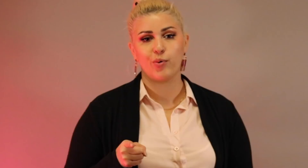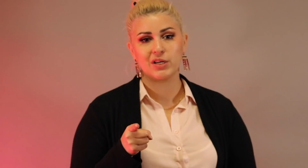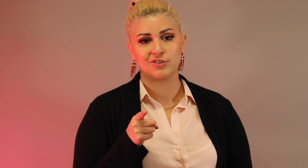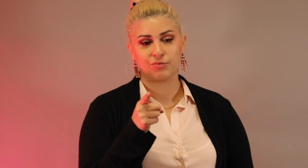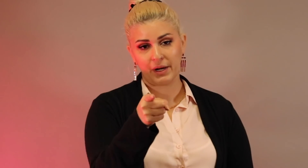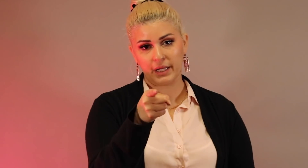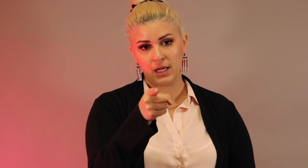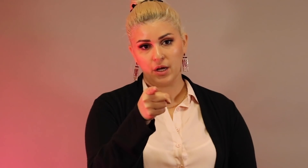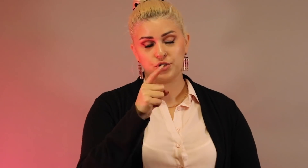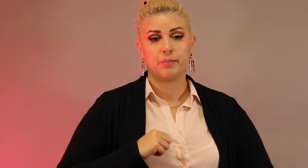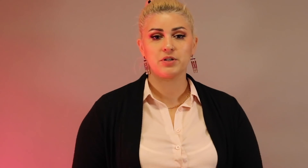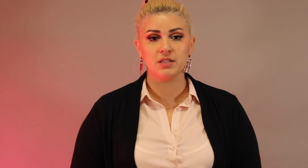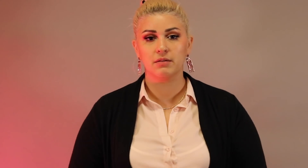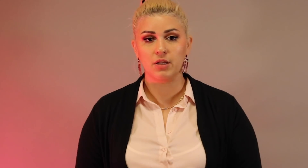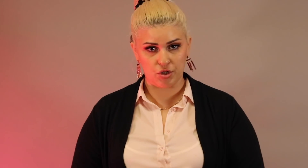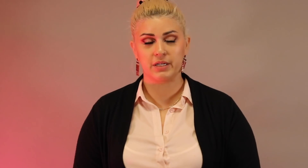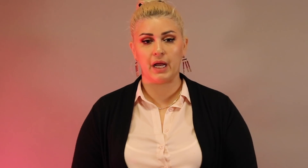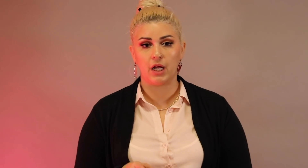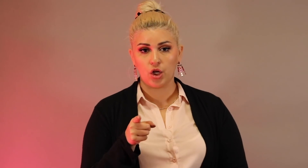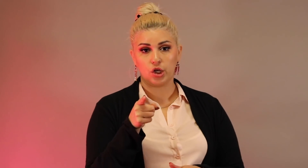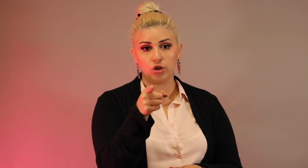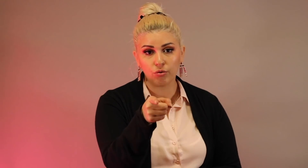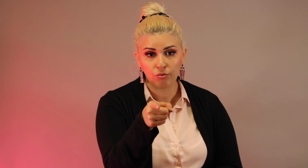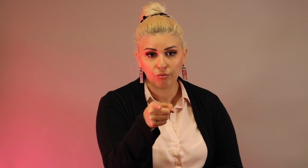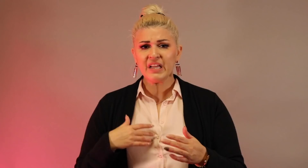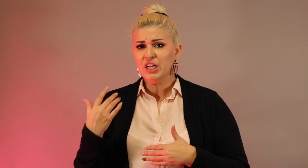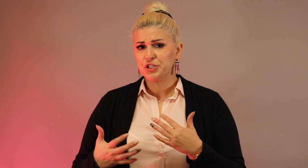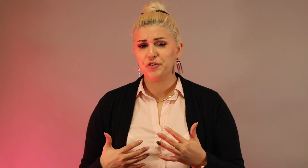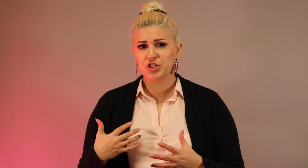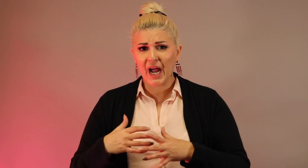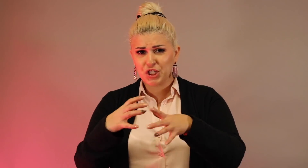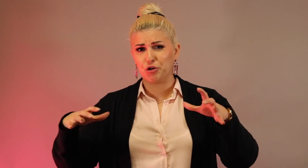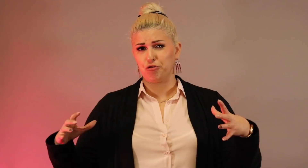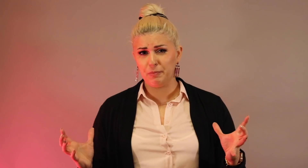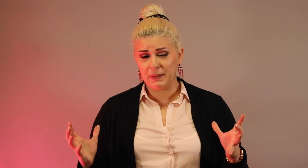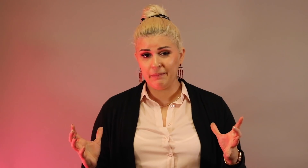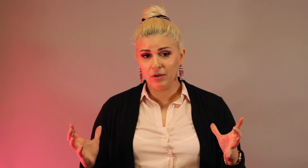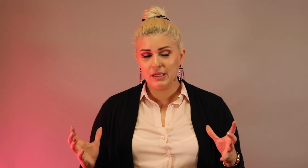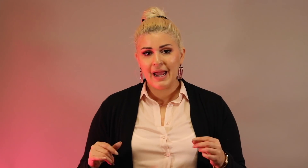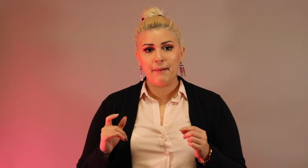and point directly to the person that you're indicating, you. So if you're talking to a group of people